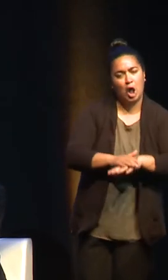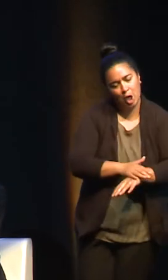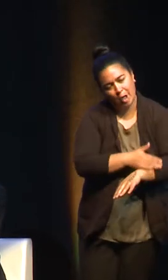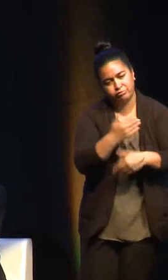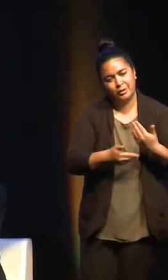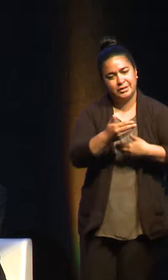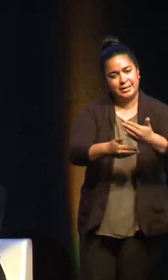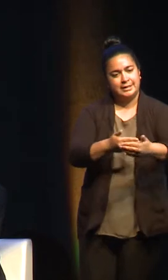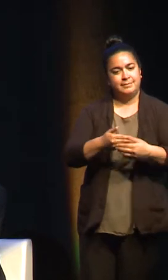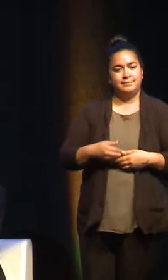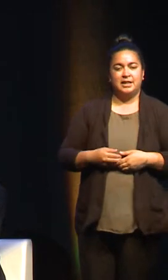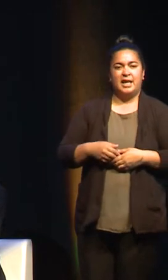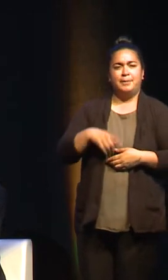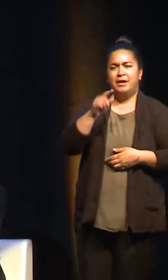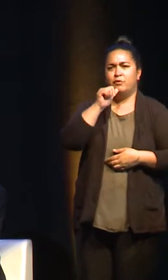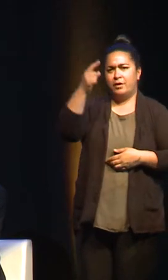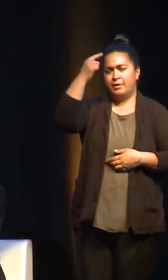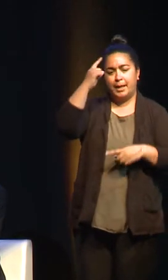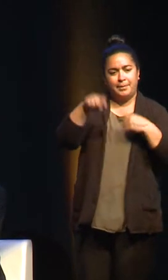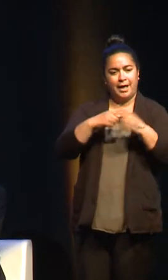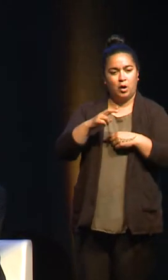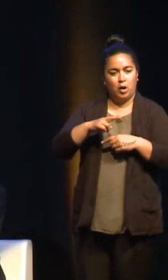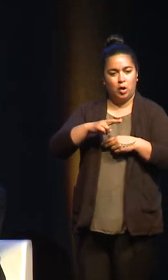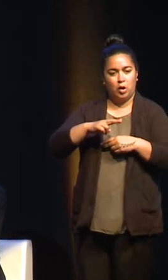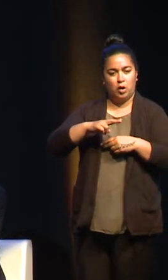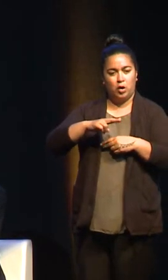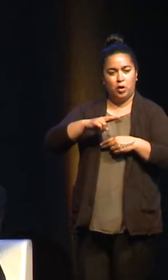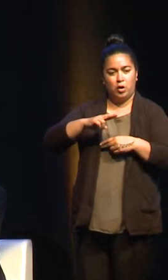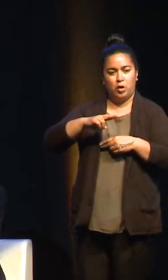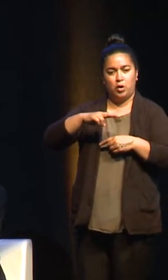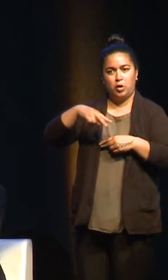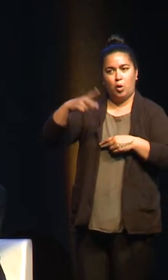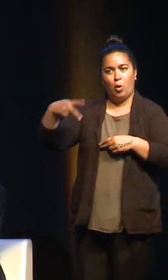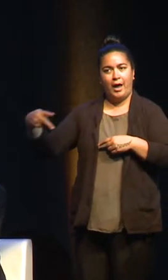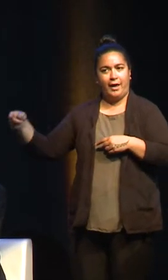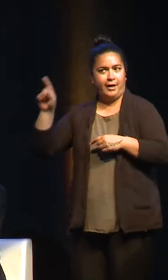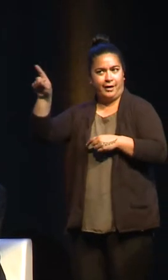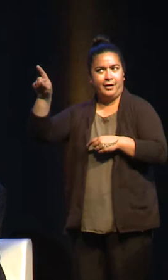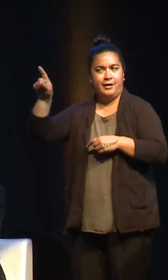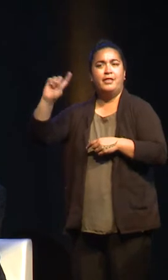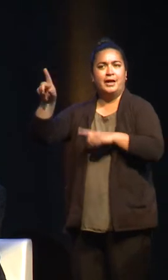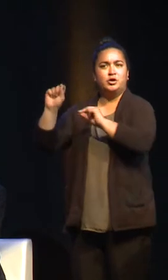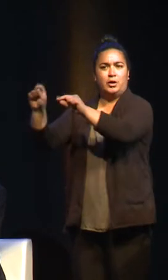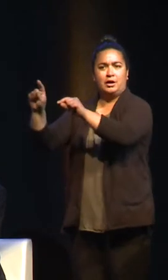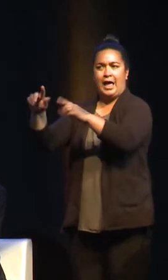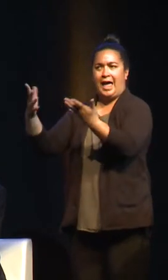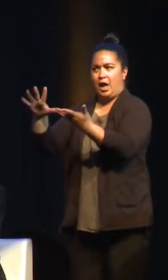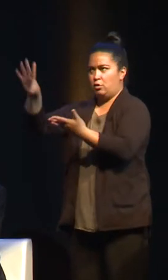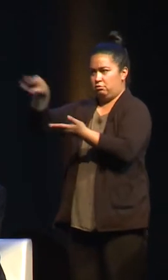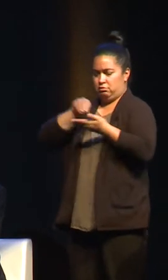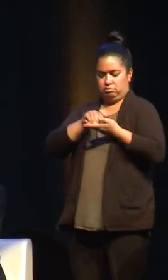in Norway for example just don't translate easily into the New Zealand environment because